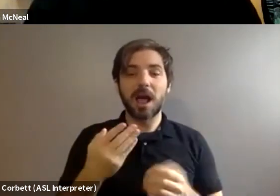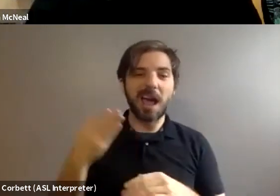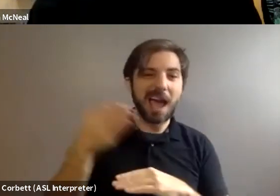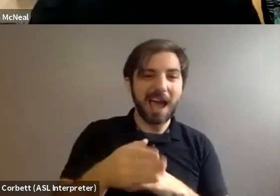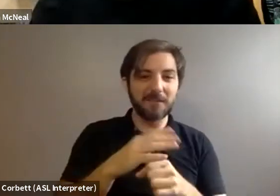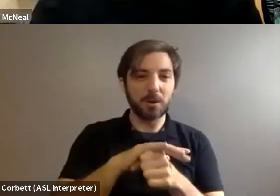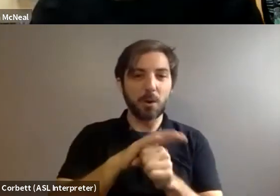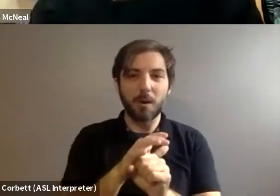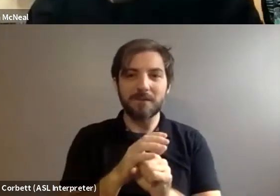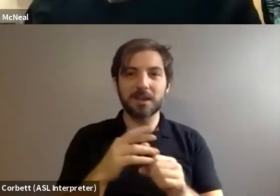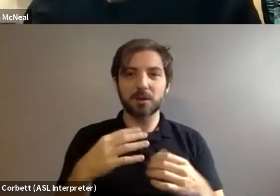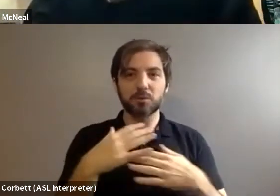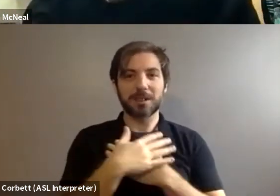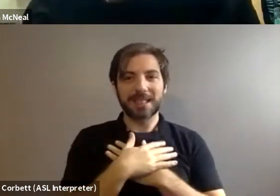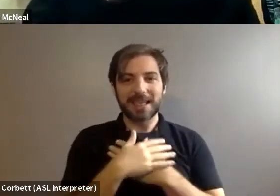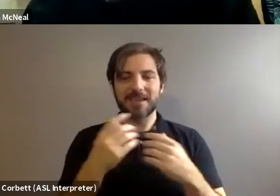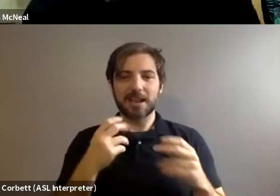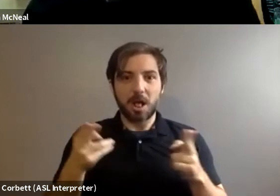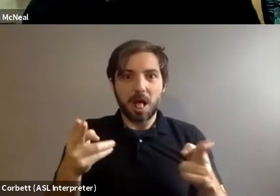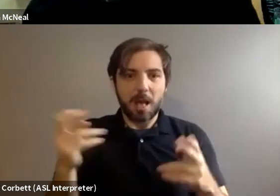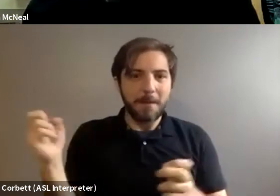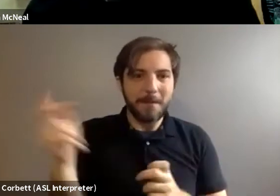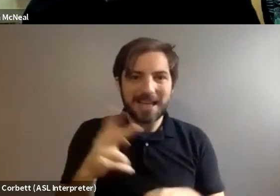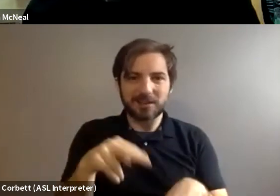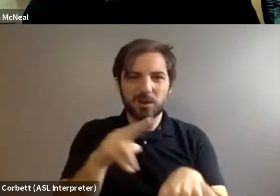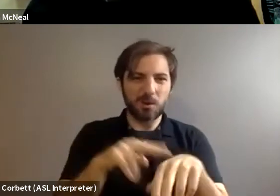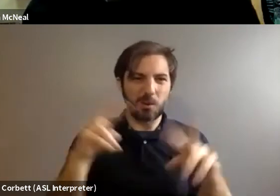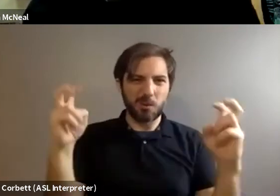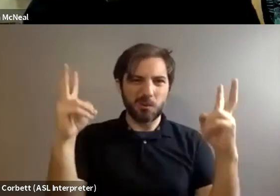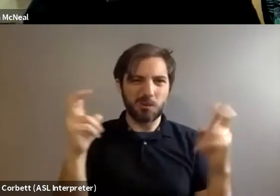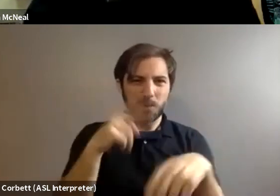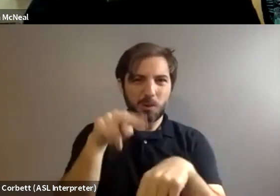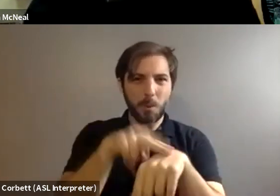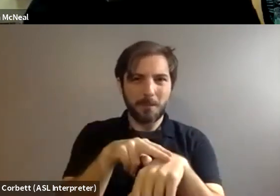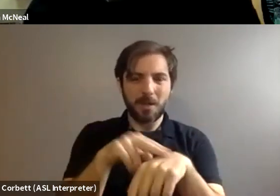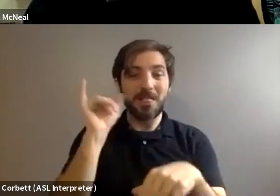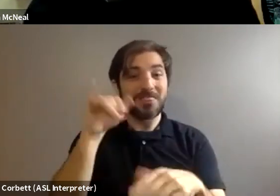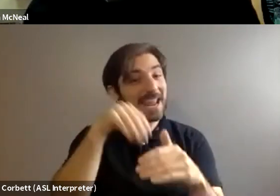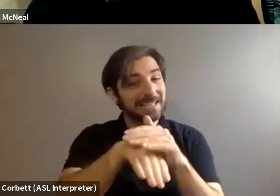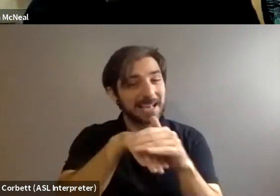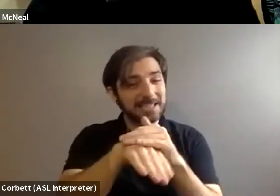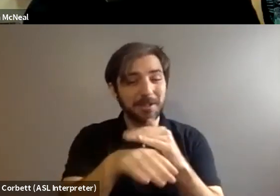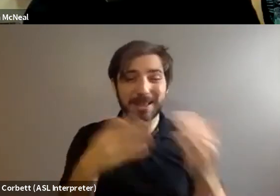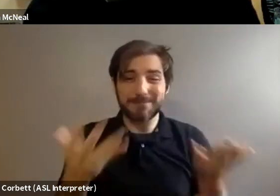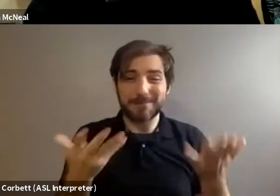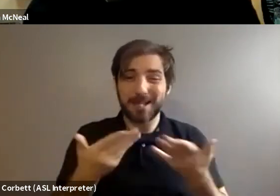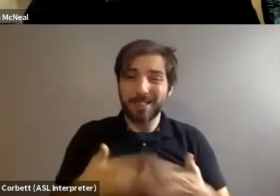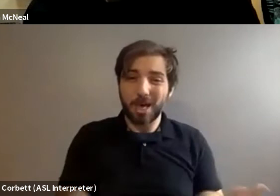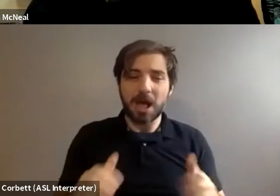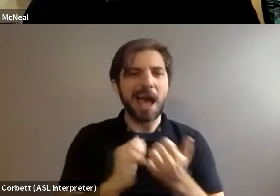quote-unquote normal this accessibility progress will be lost what can we do to prevent that